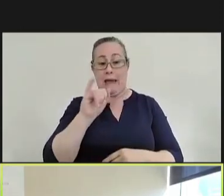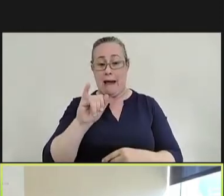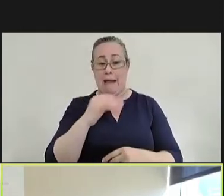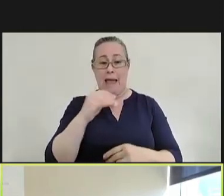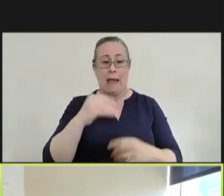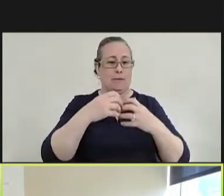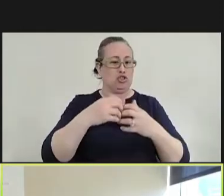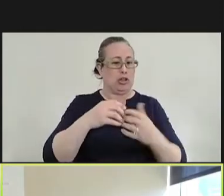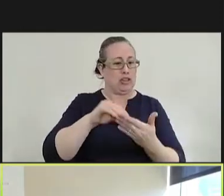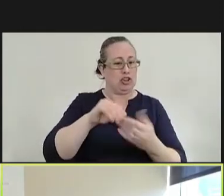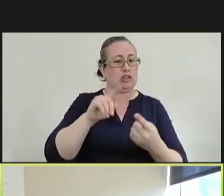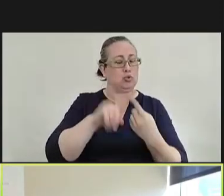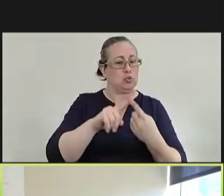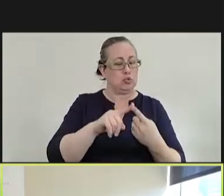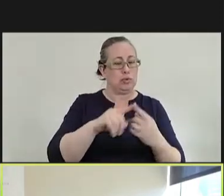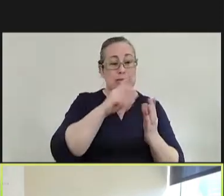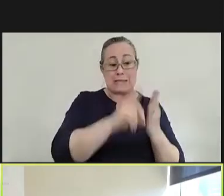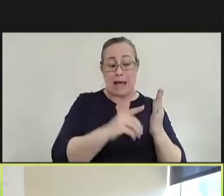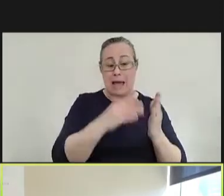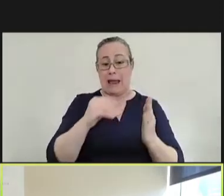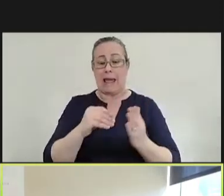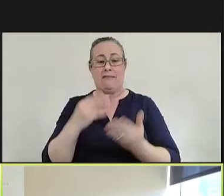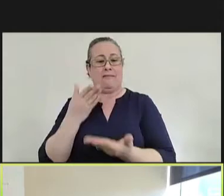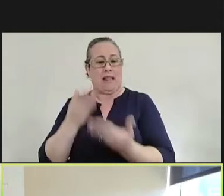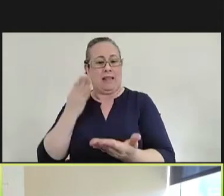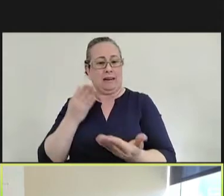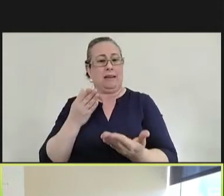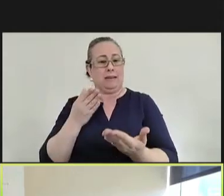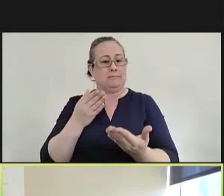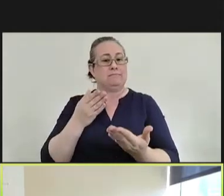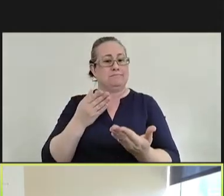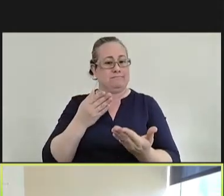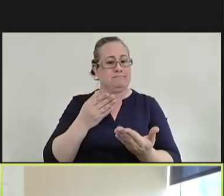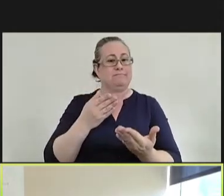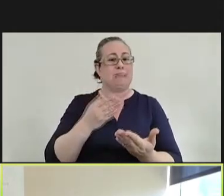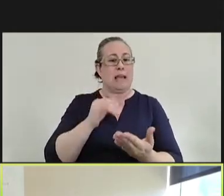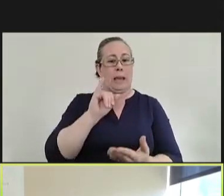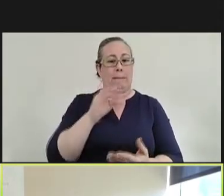design and validate immunogens to different viruses. I'm also excited to share a little